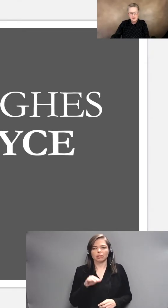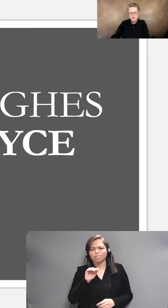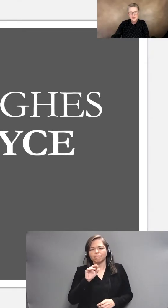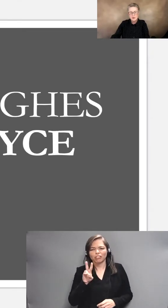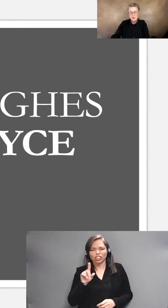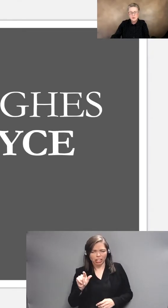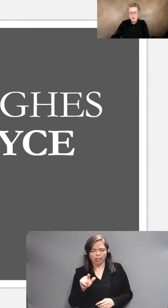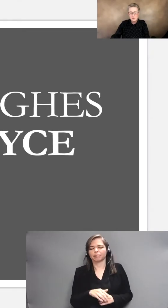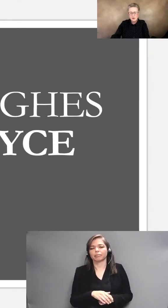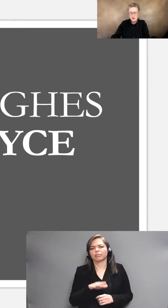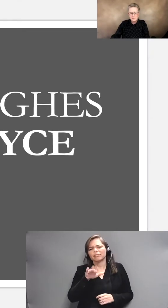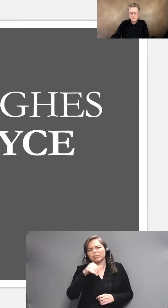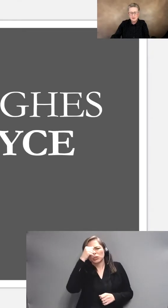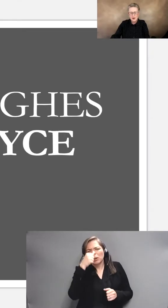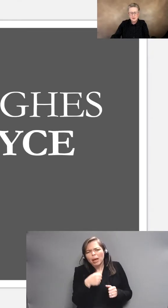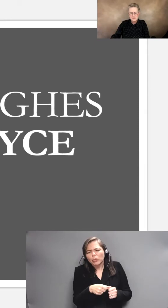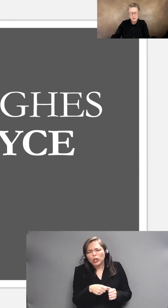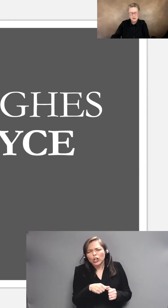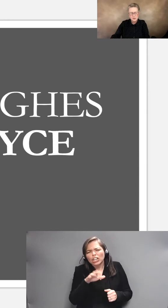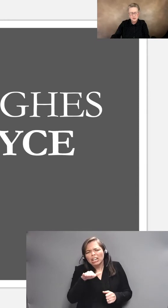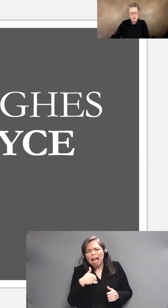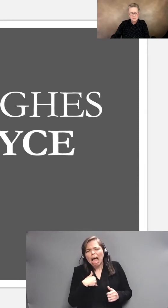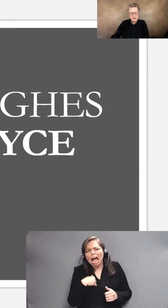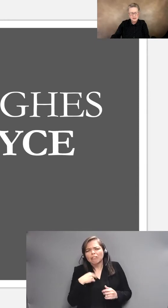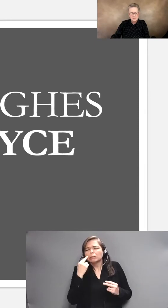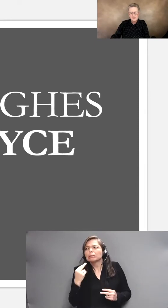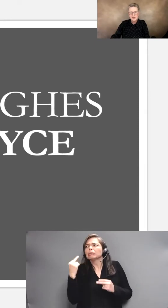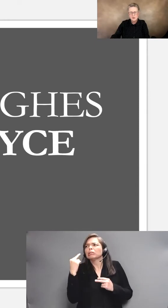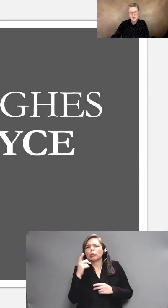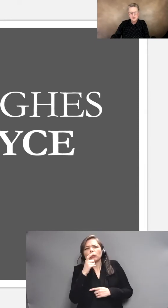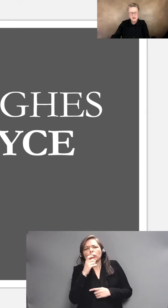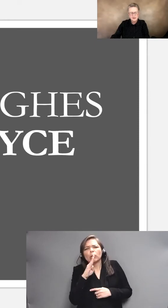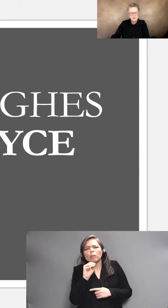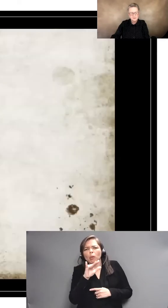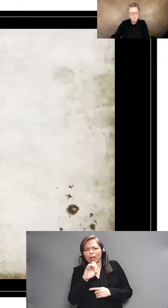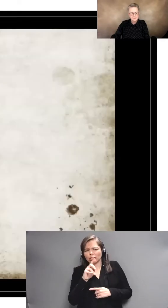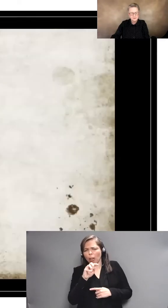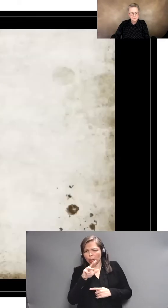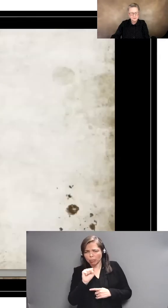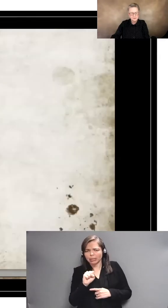I said do you remember, do you have any memories of Boyce Williams, and this is what she said